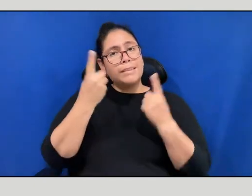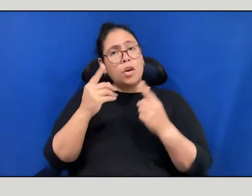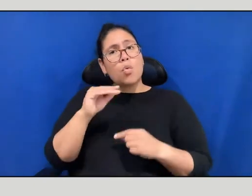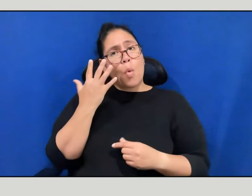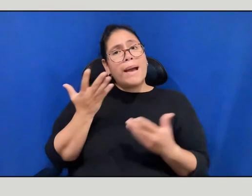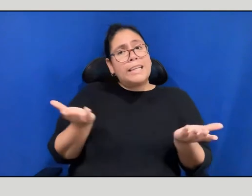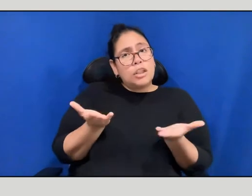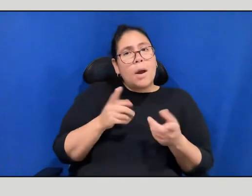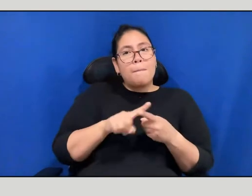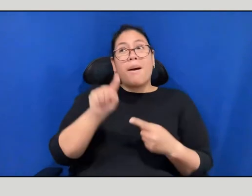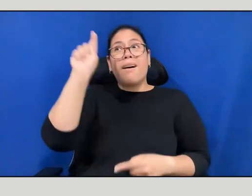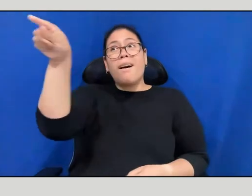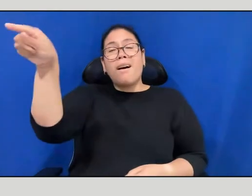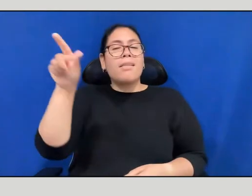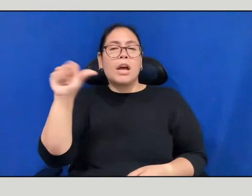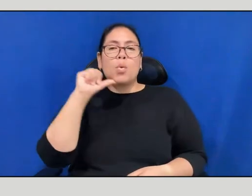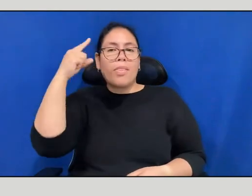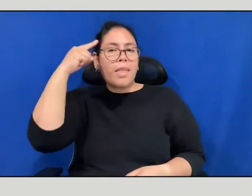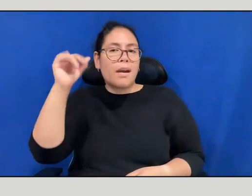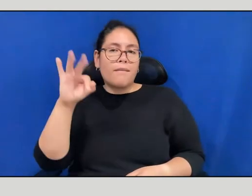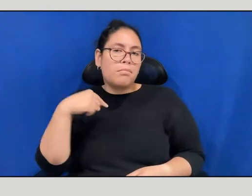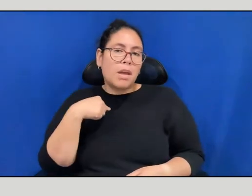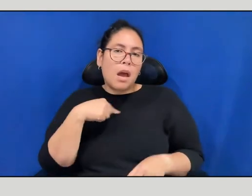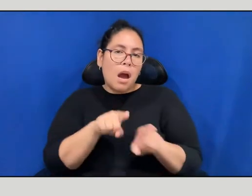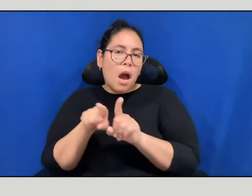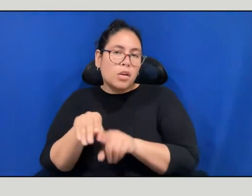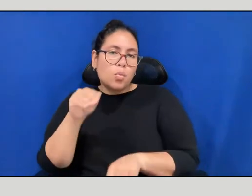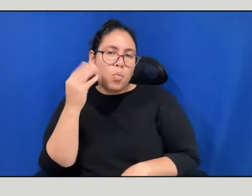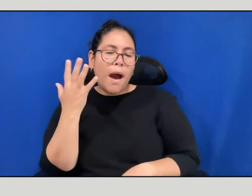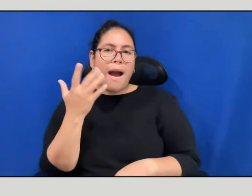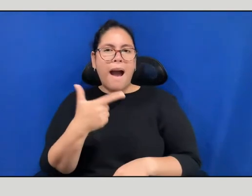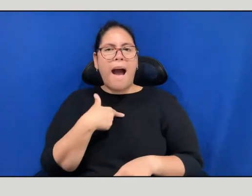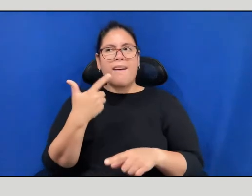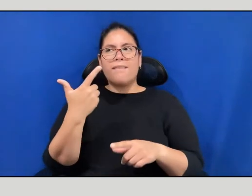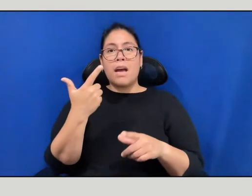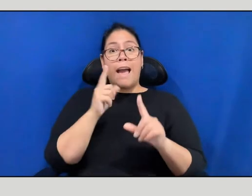and so they had all these folkloric answers that I think point to, first,